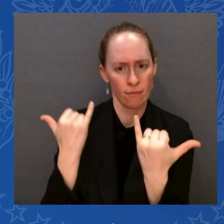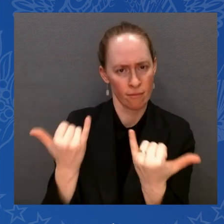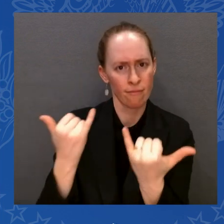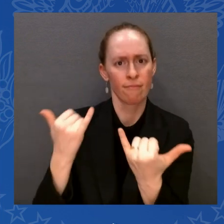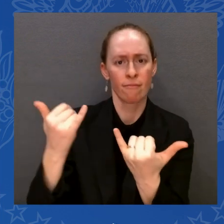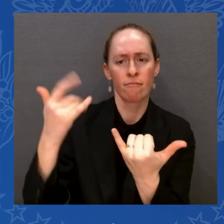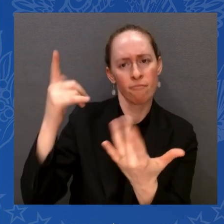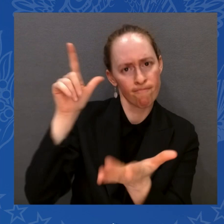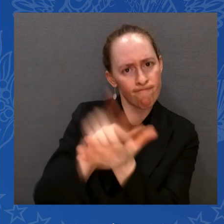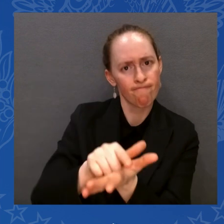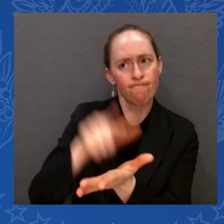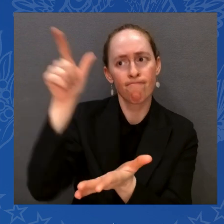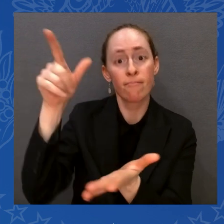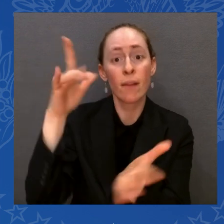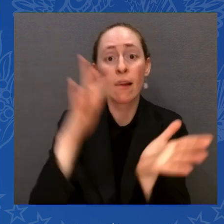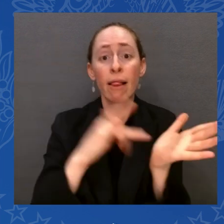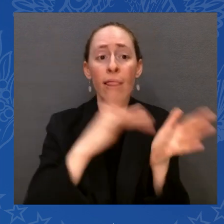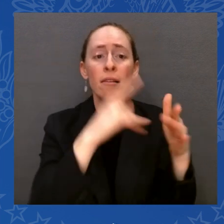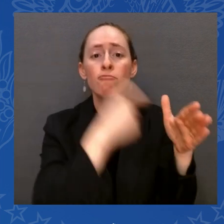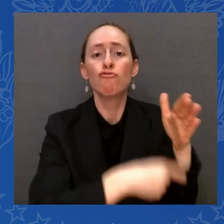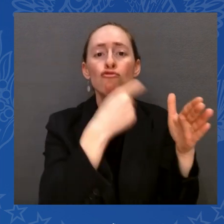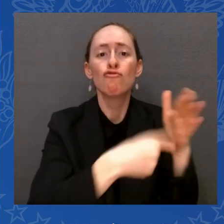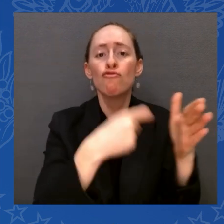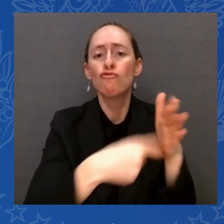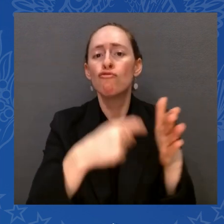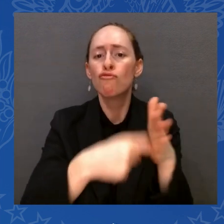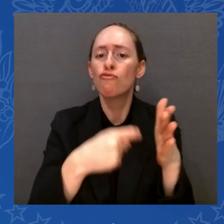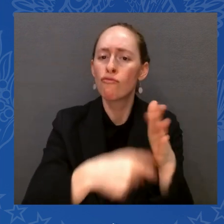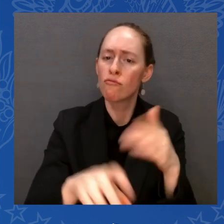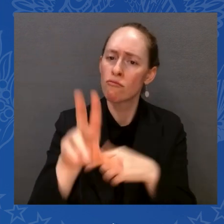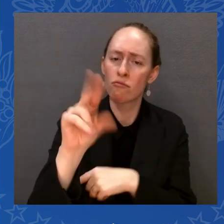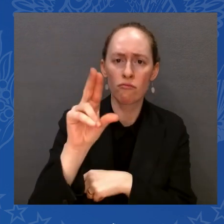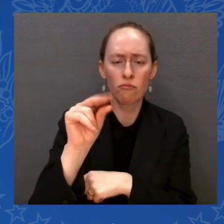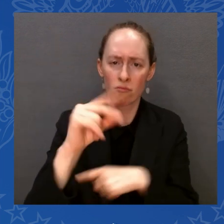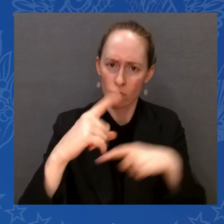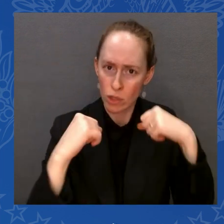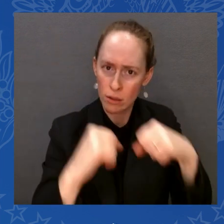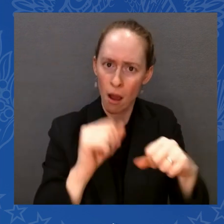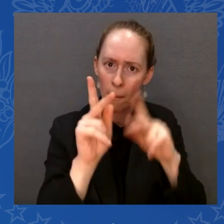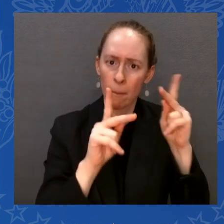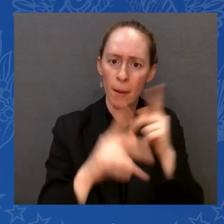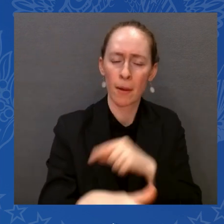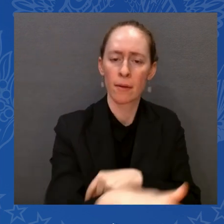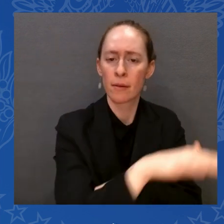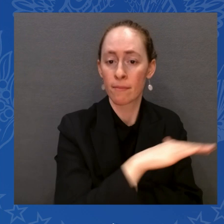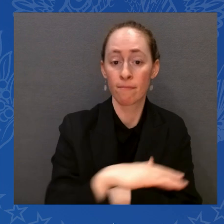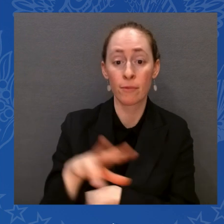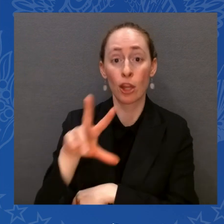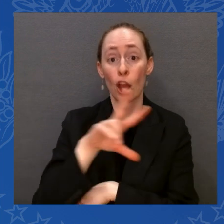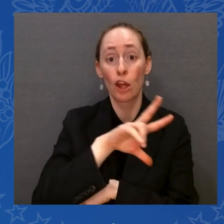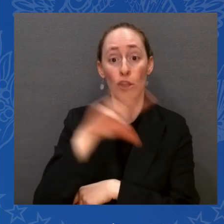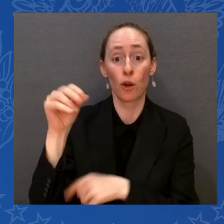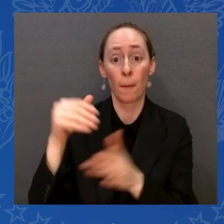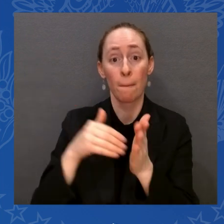You know, 30 million workers, the vast majority of them on an hourly wage,